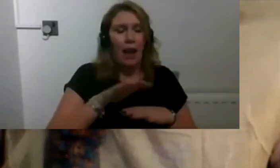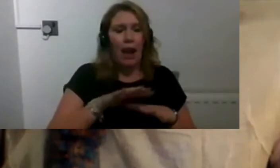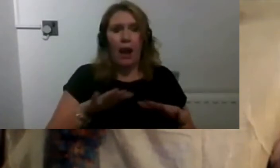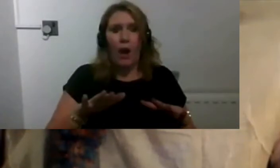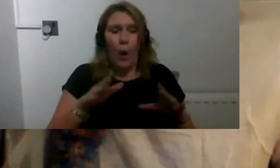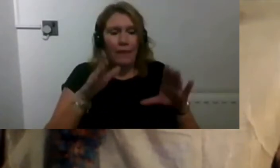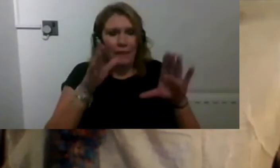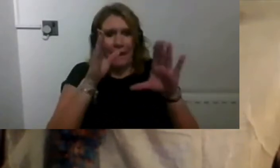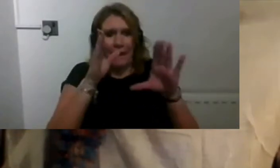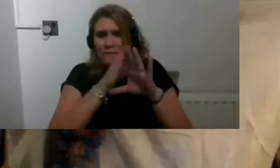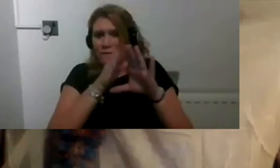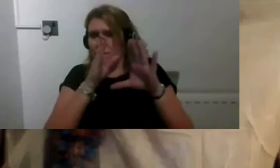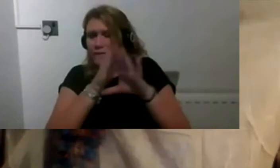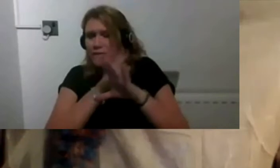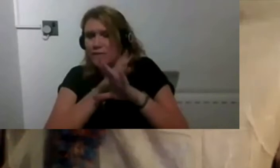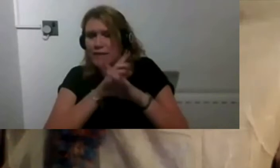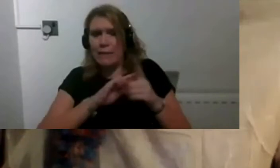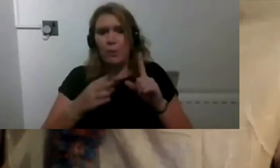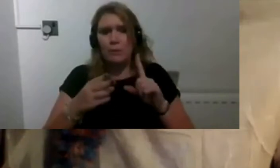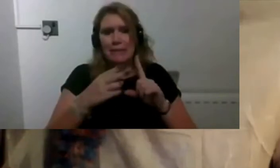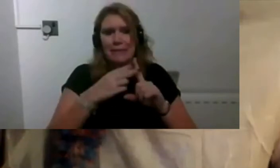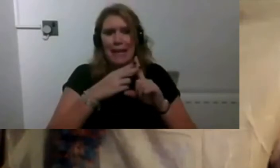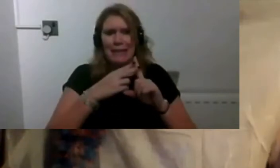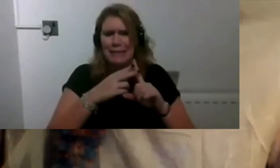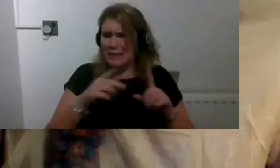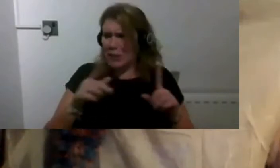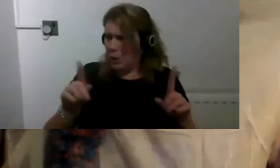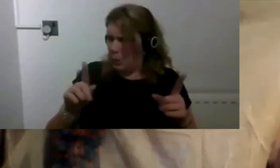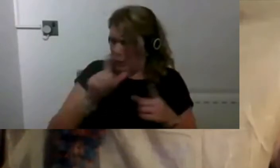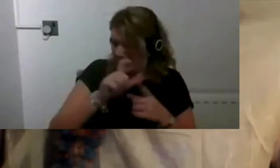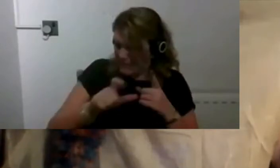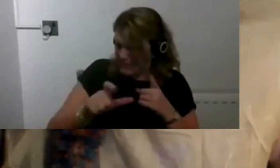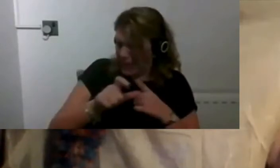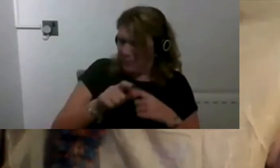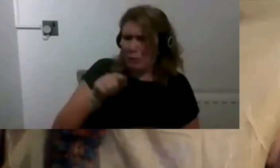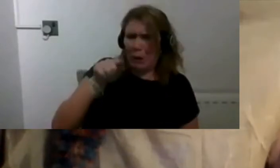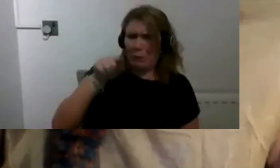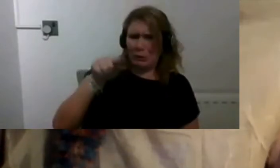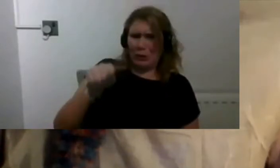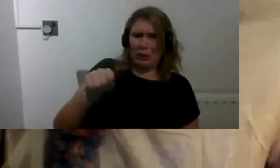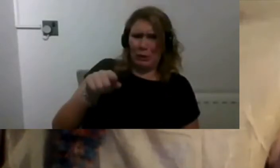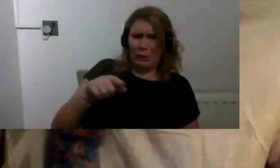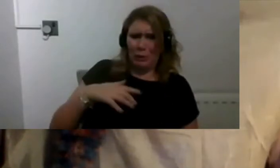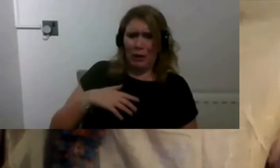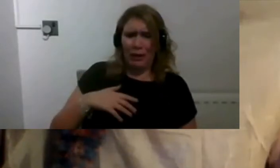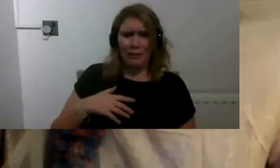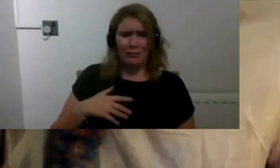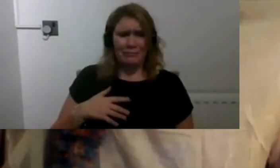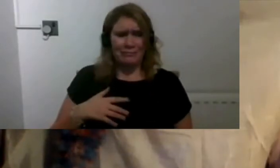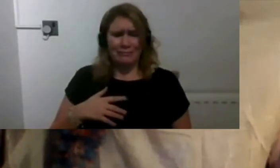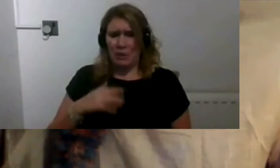What's disabled about you? They shout, Looking for a sign as if from God.